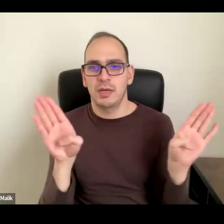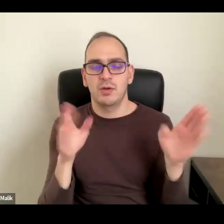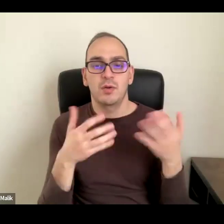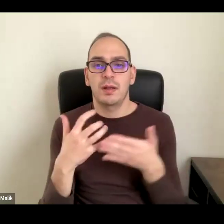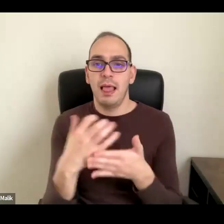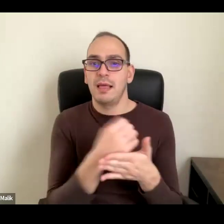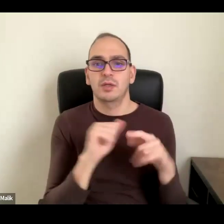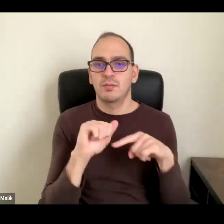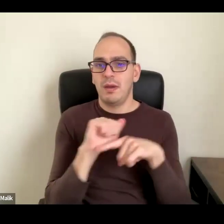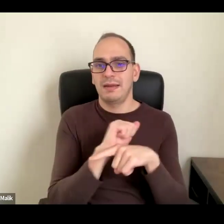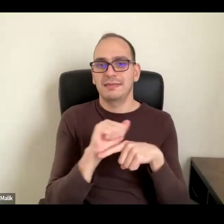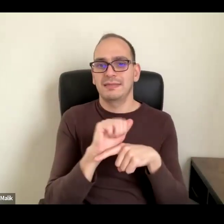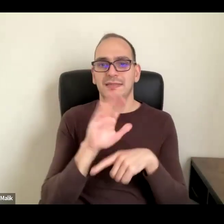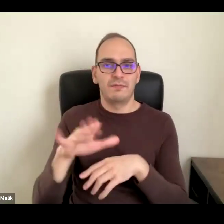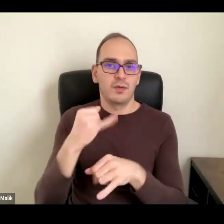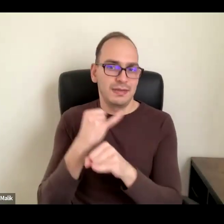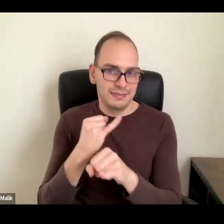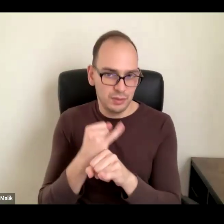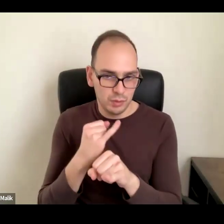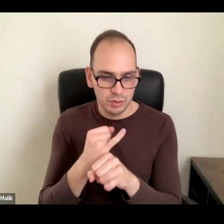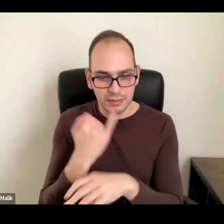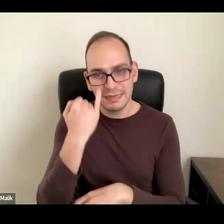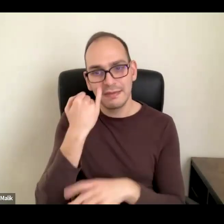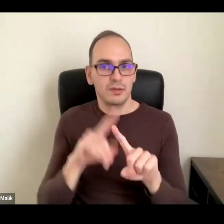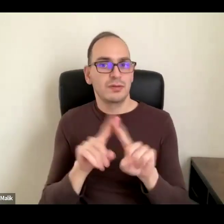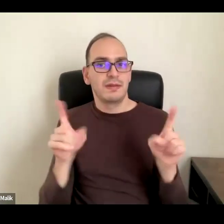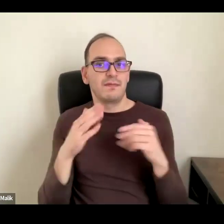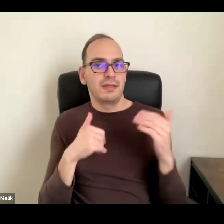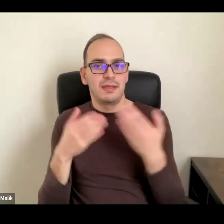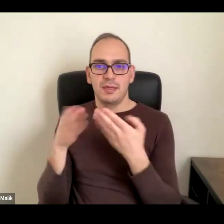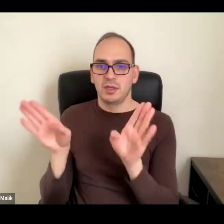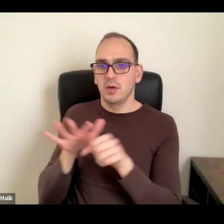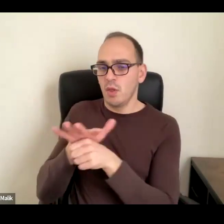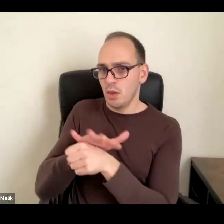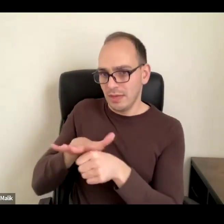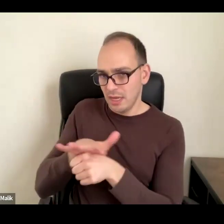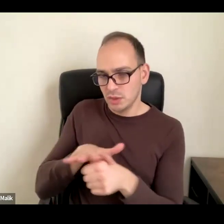of your institution if they're different than the general location. There are any